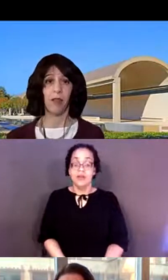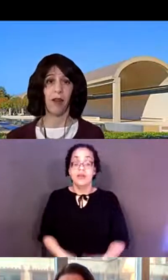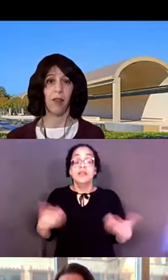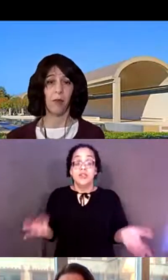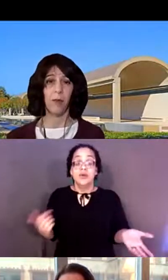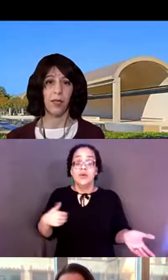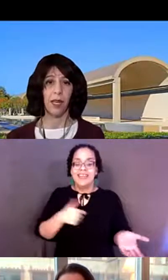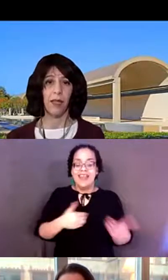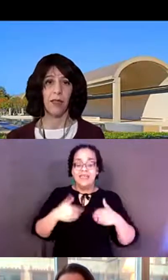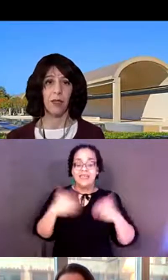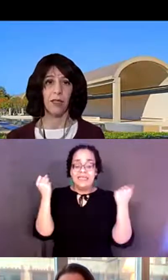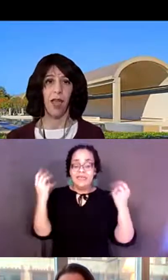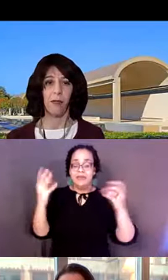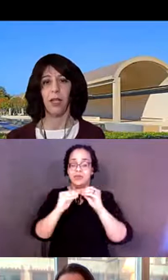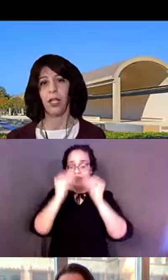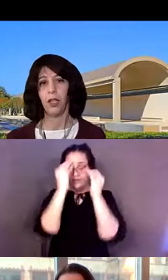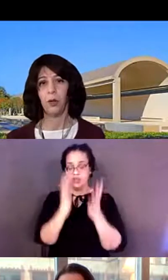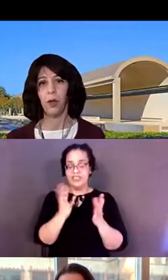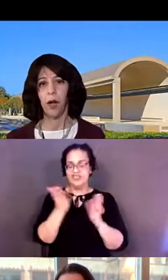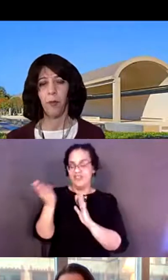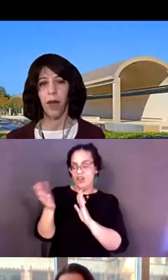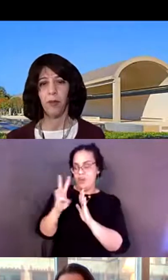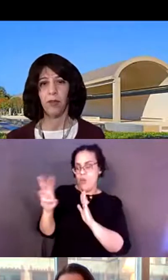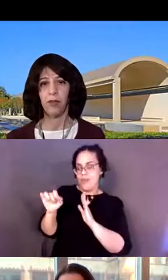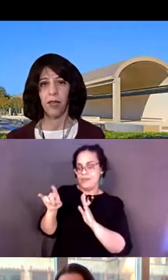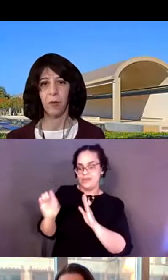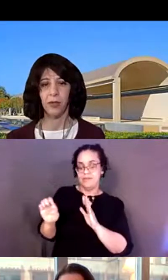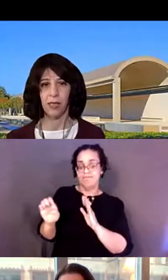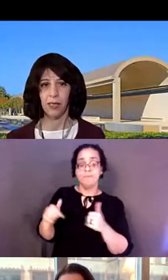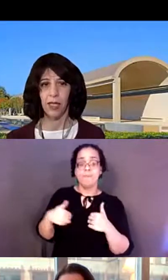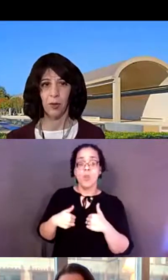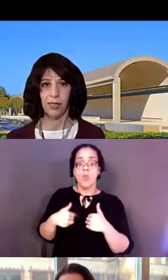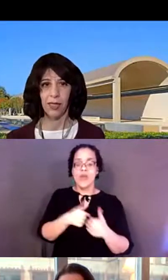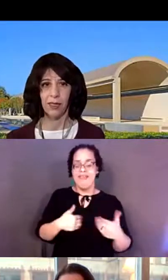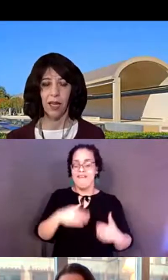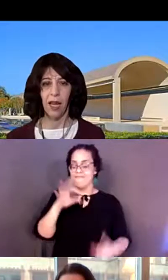on the website. There is an FAQ about